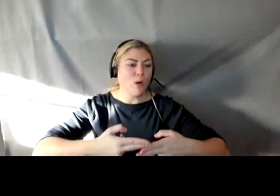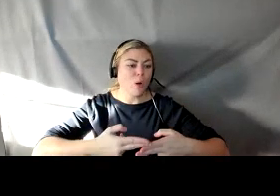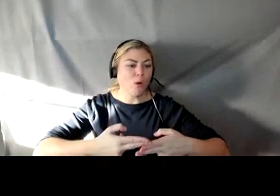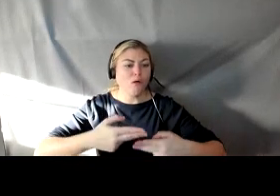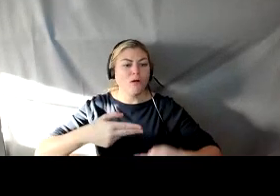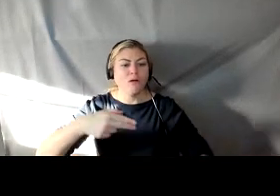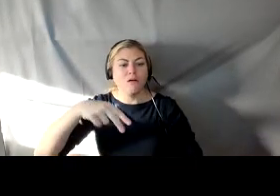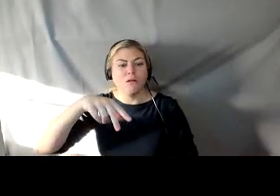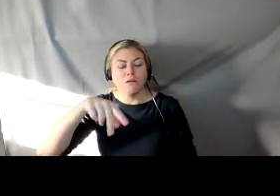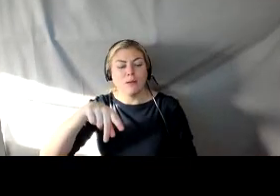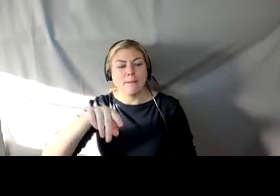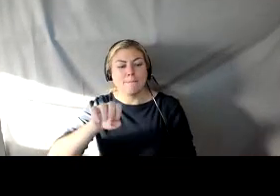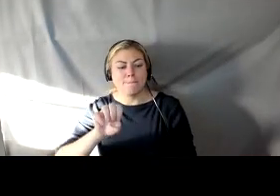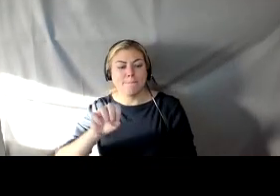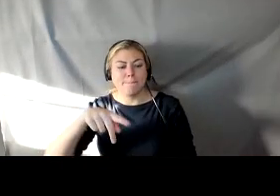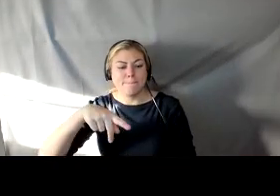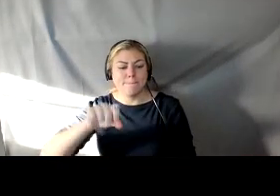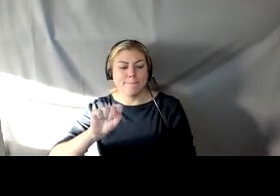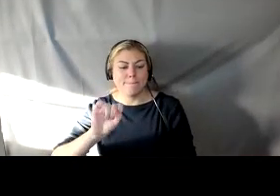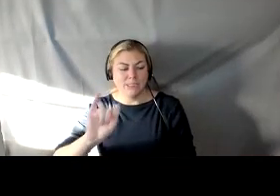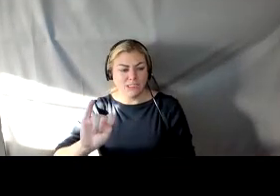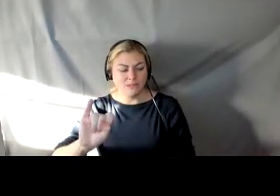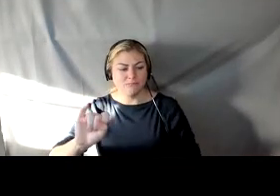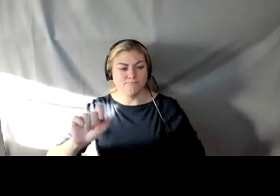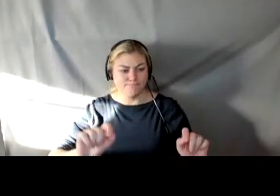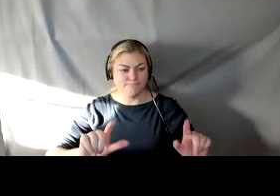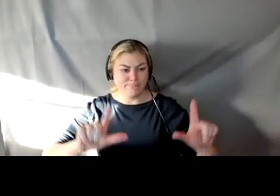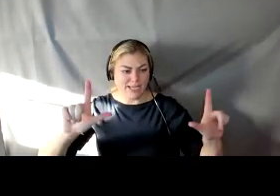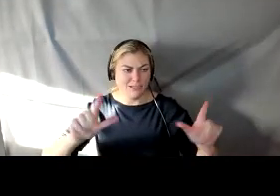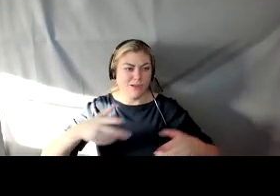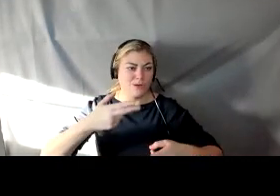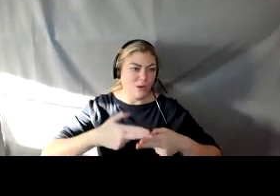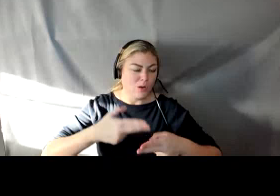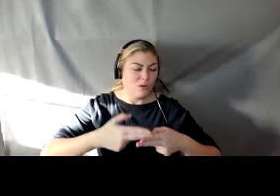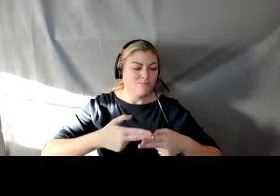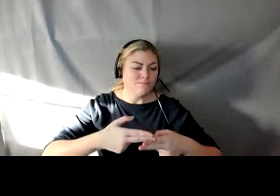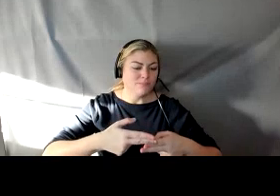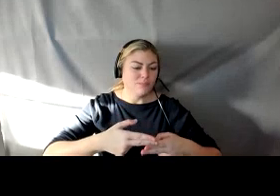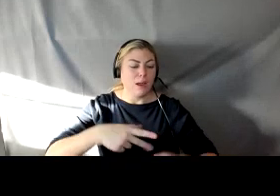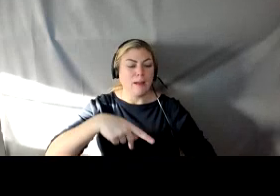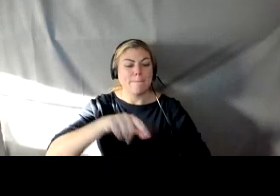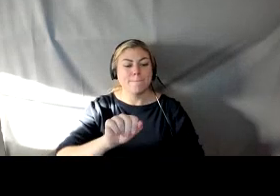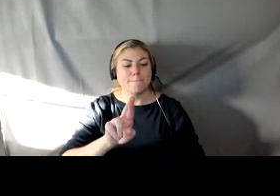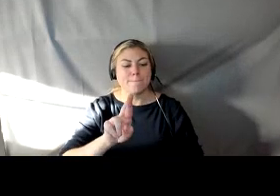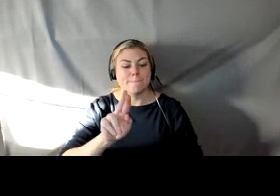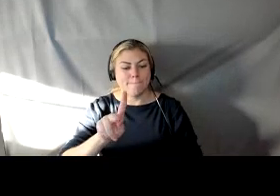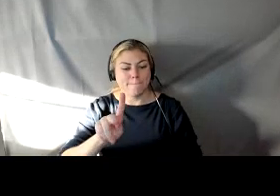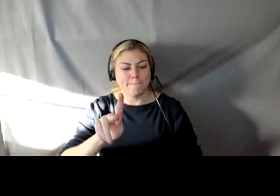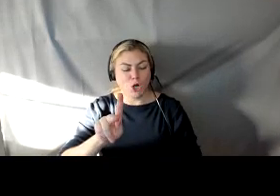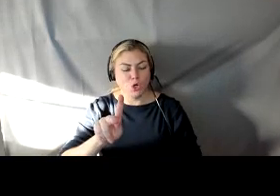It's park planning, environment and public comment page with the the common acronym of PEPC.